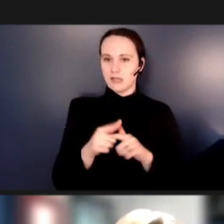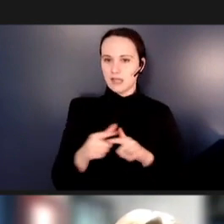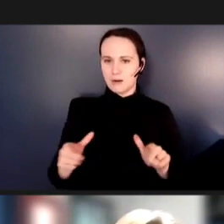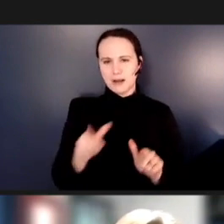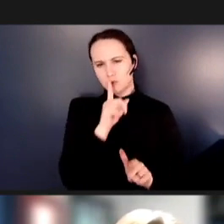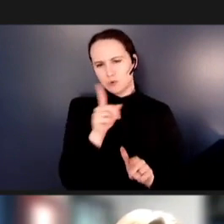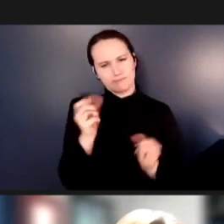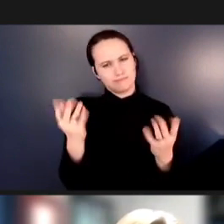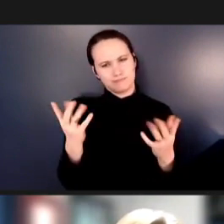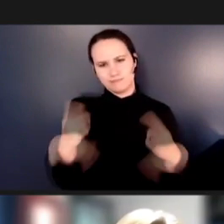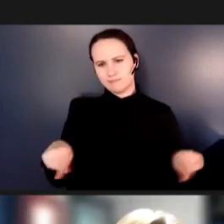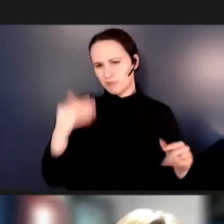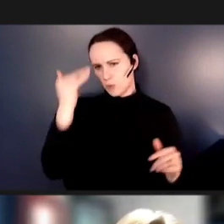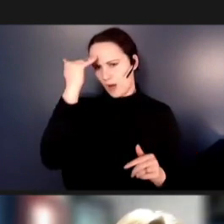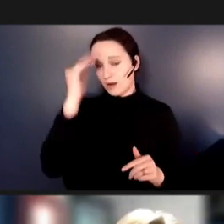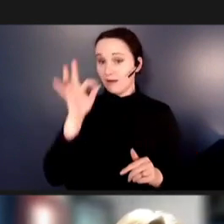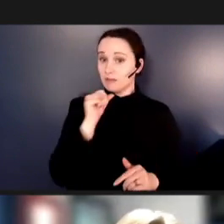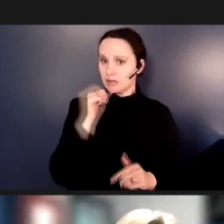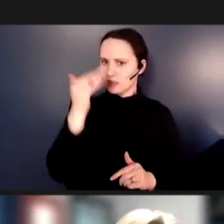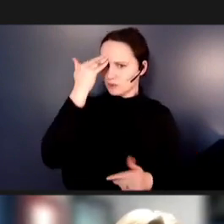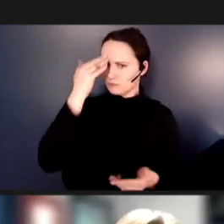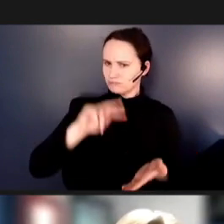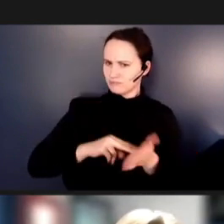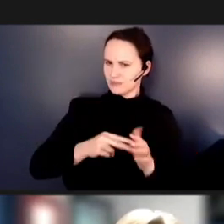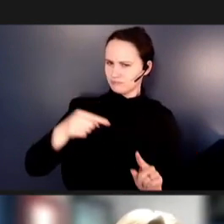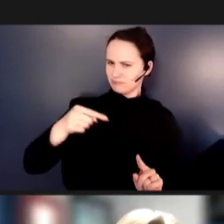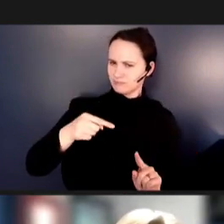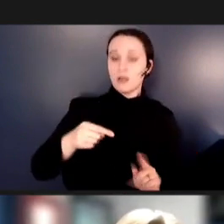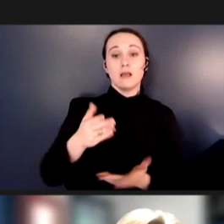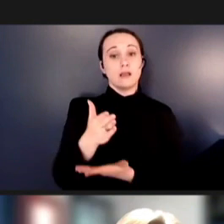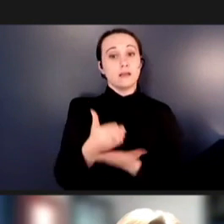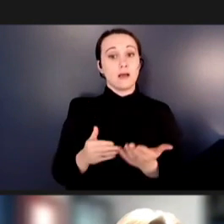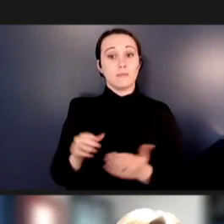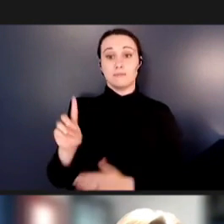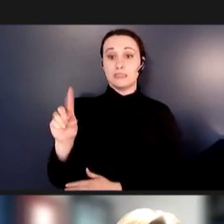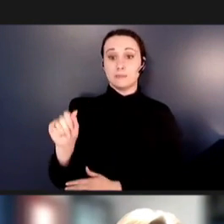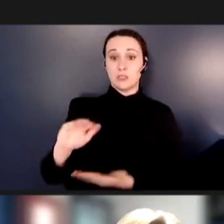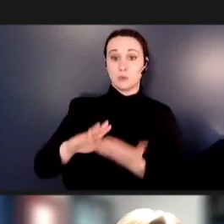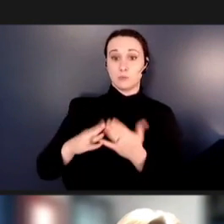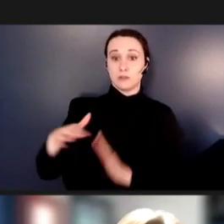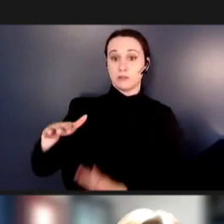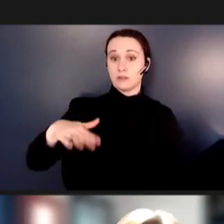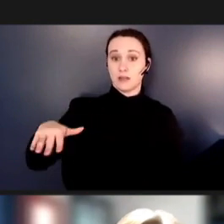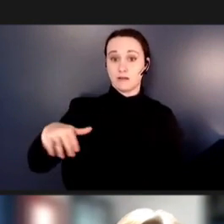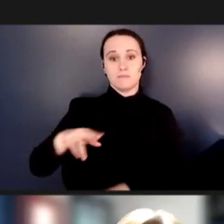but in case you're not, there are some within the disability community who a person language.